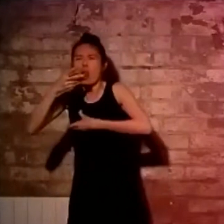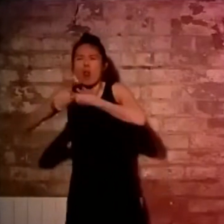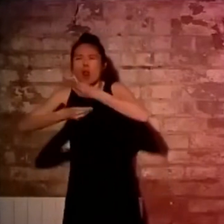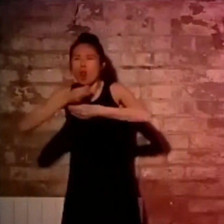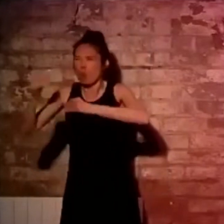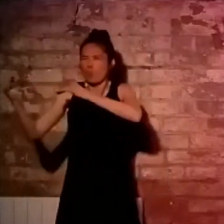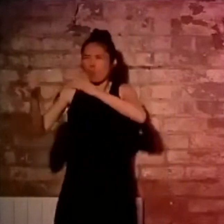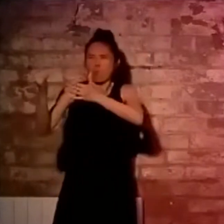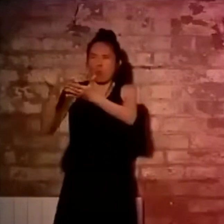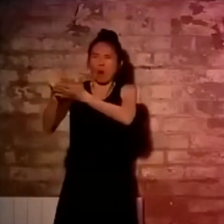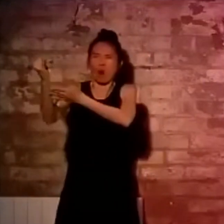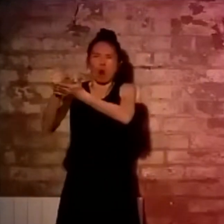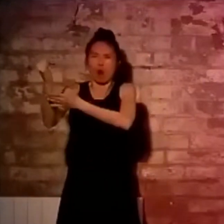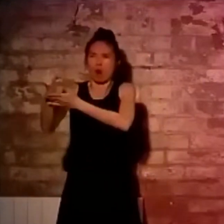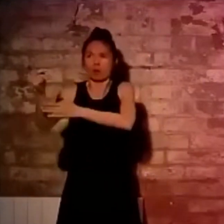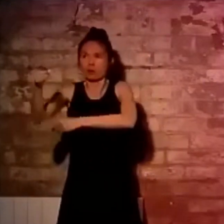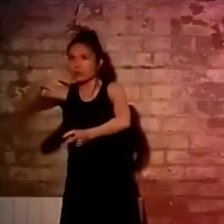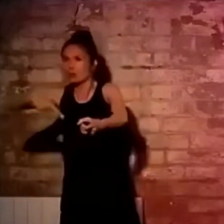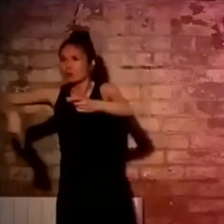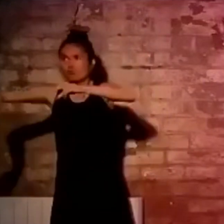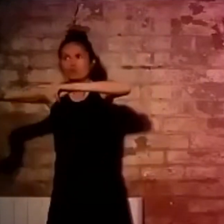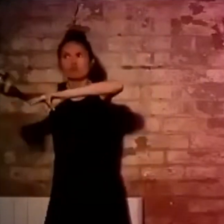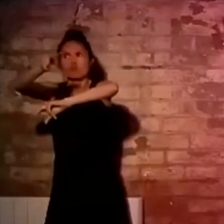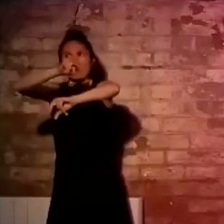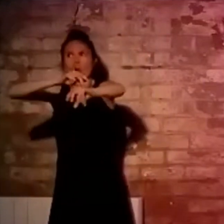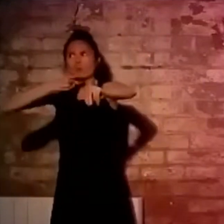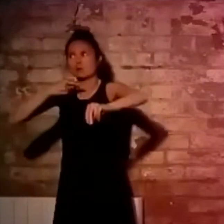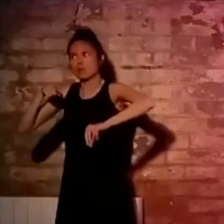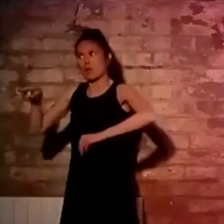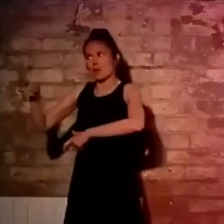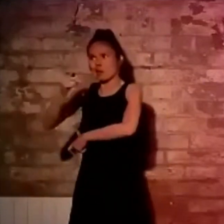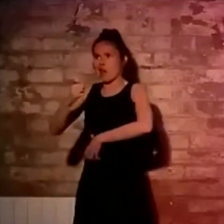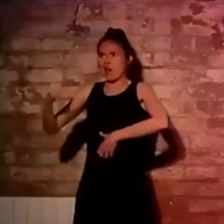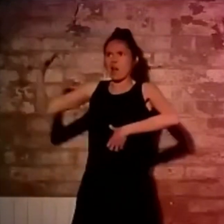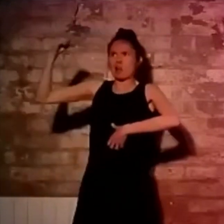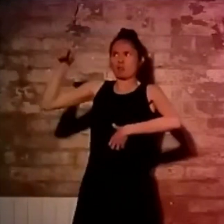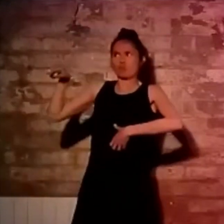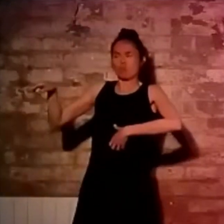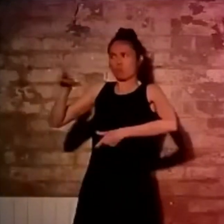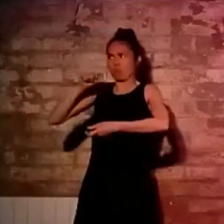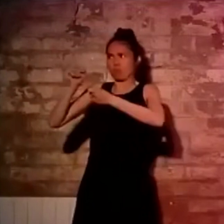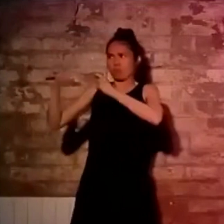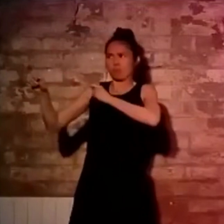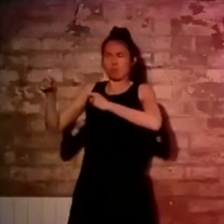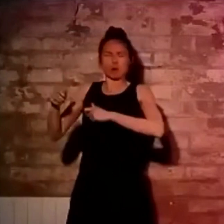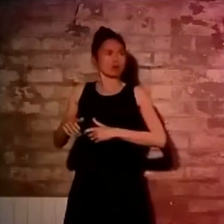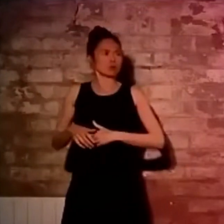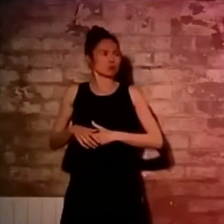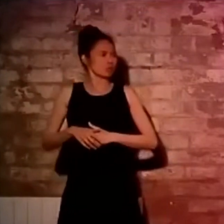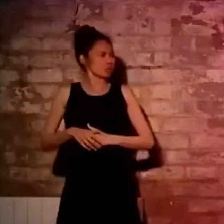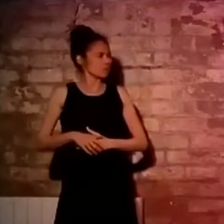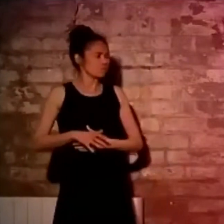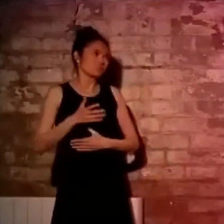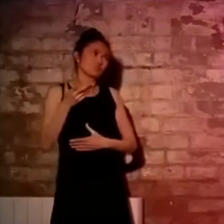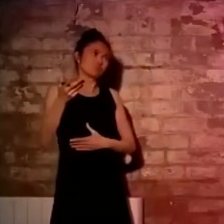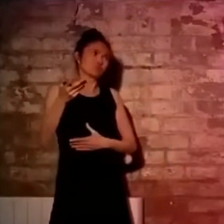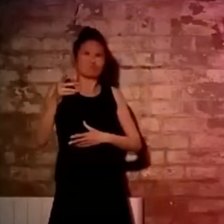What a tale wouldst air, if in duelling thou doth best worthy Hector. Or vice versa. Ne’er. Tis all it would be.